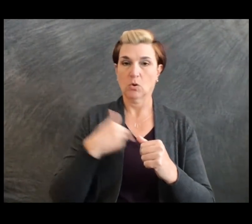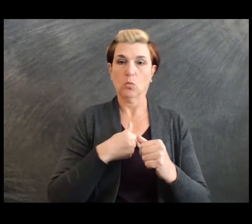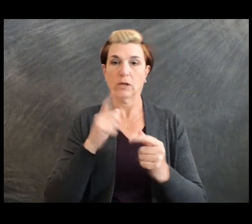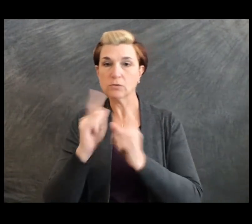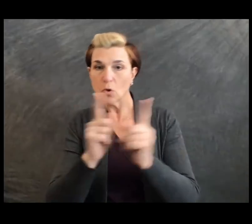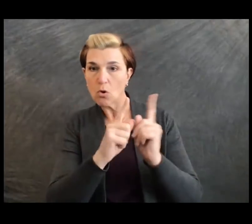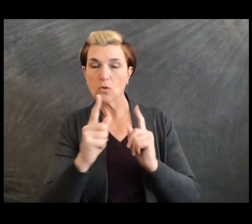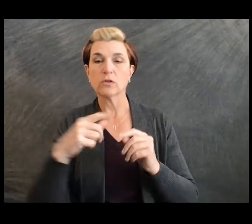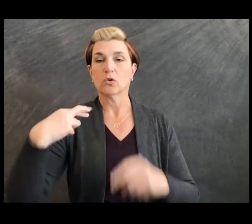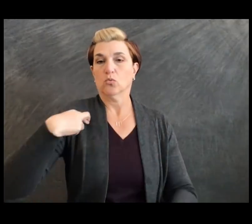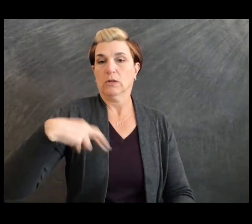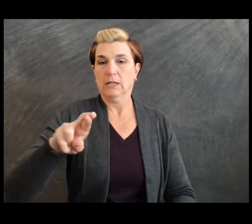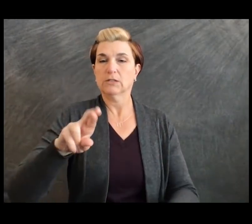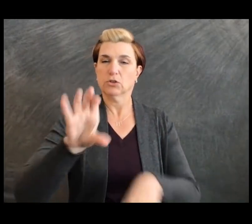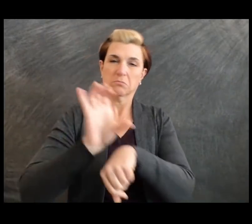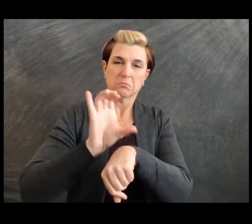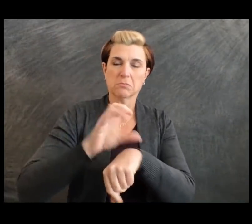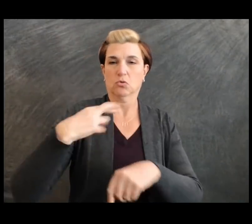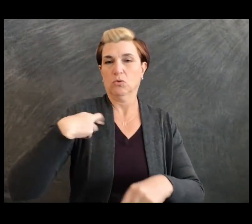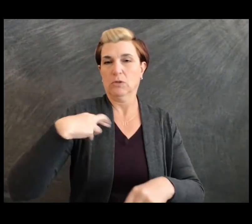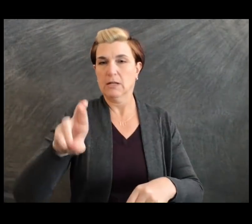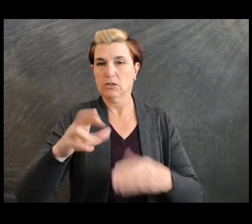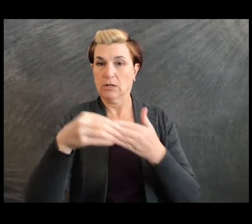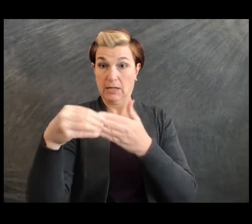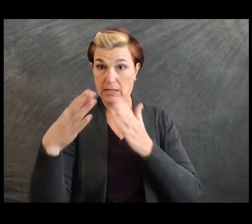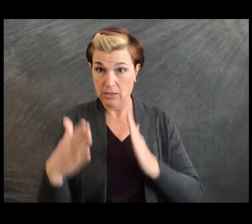of the religious leaders and we've had a number of them during the course of the